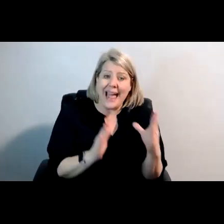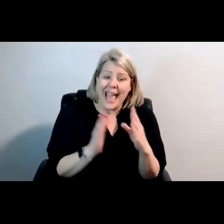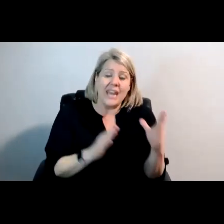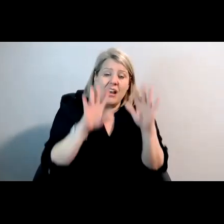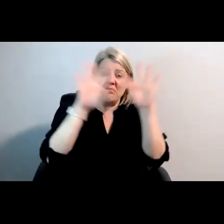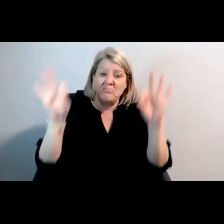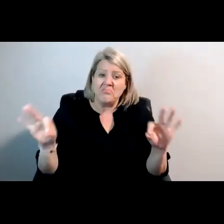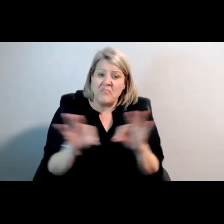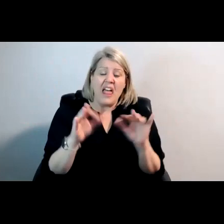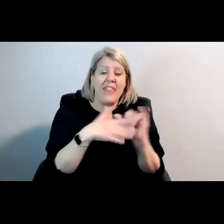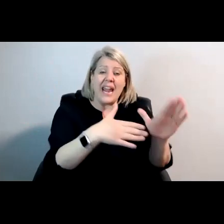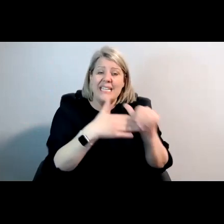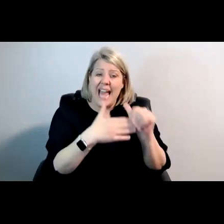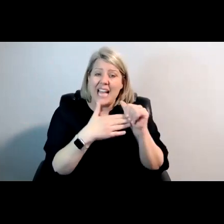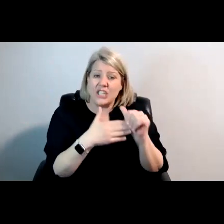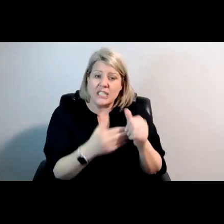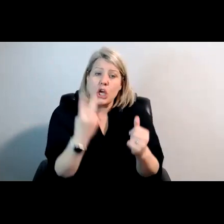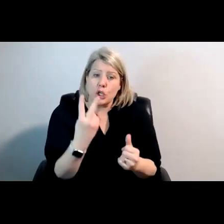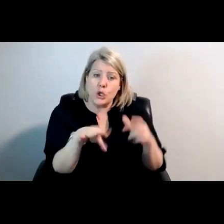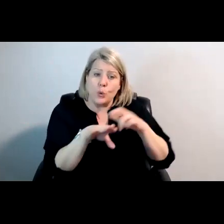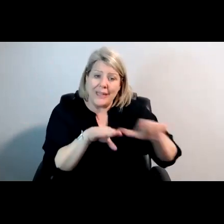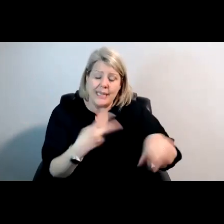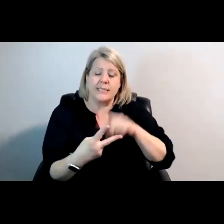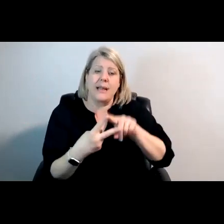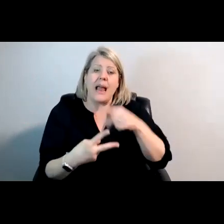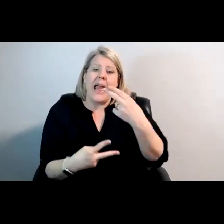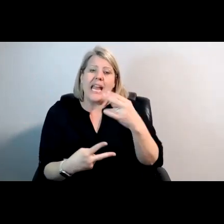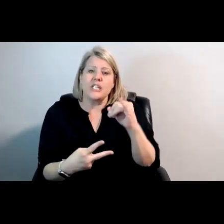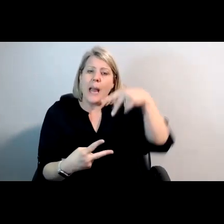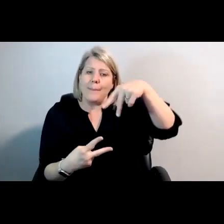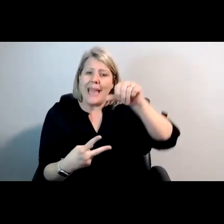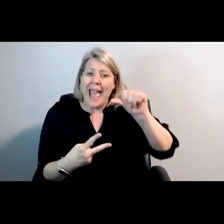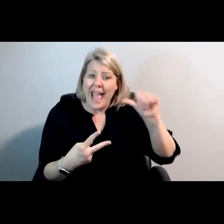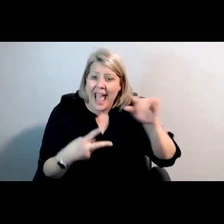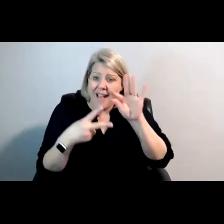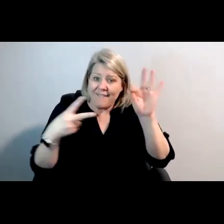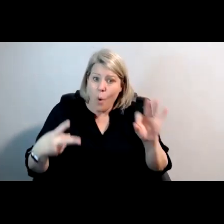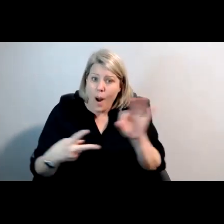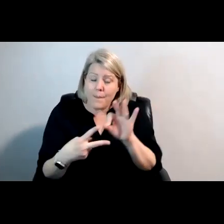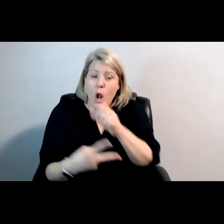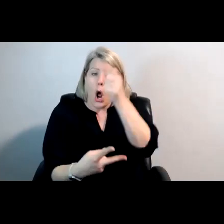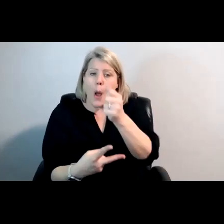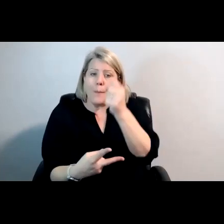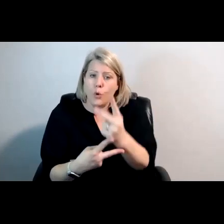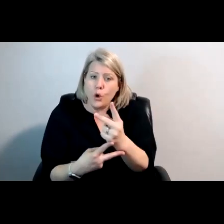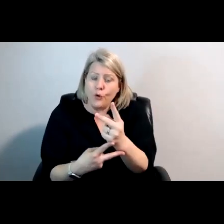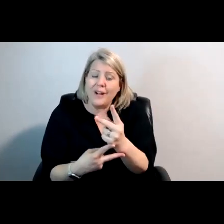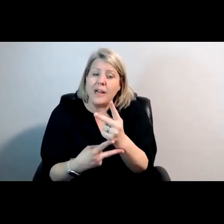to it two release forms, one's a HIPAA release form, a standard HIPAA release form that authorizes the flow of information to supporters,